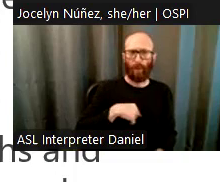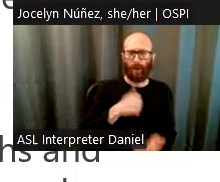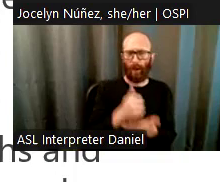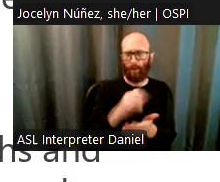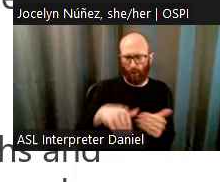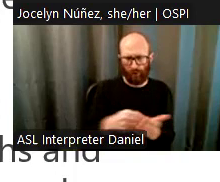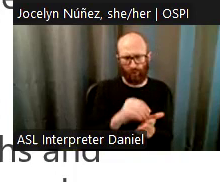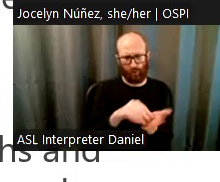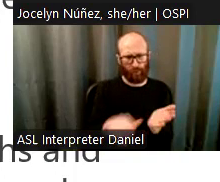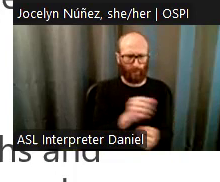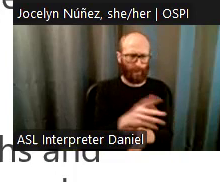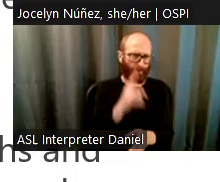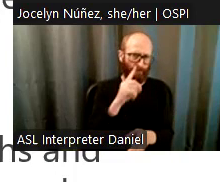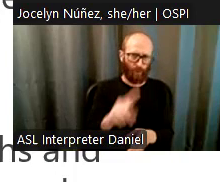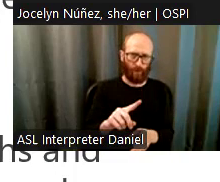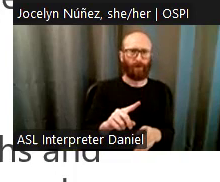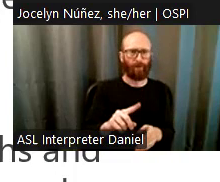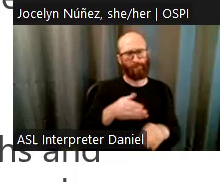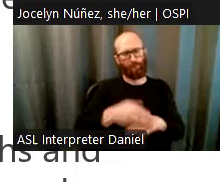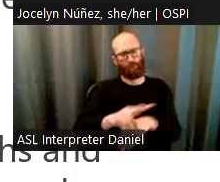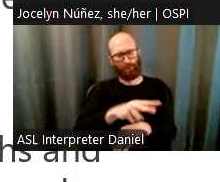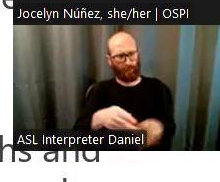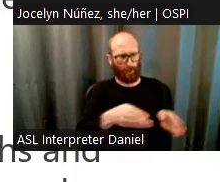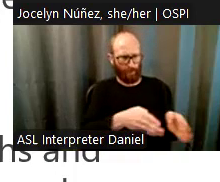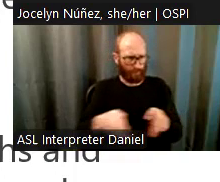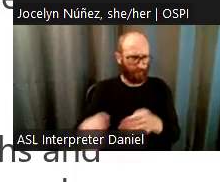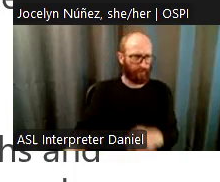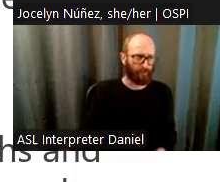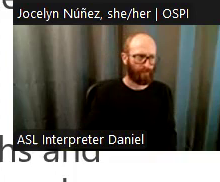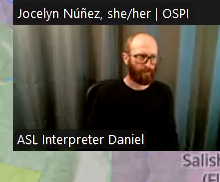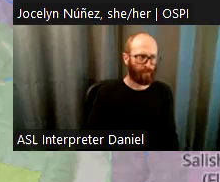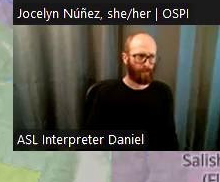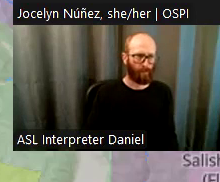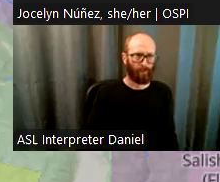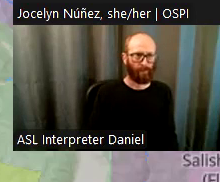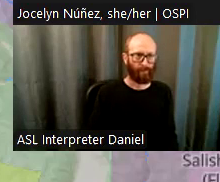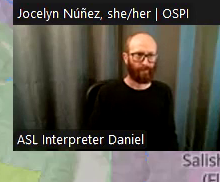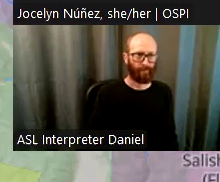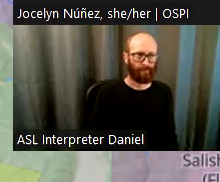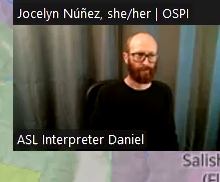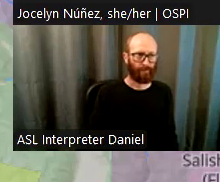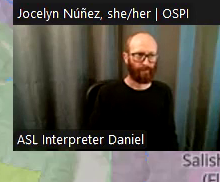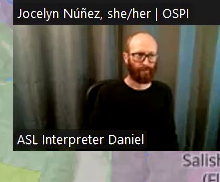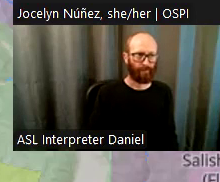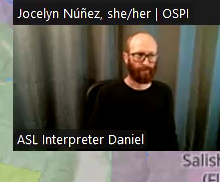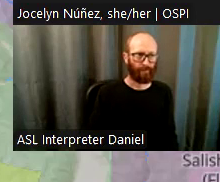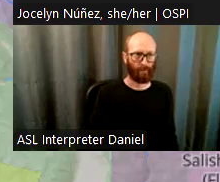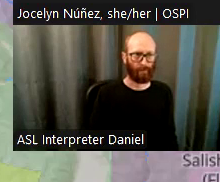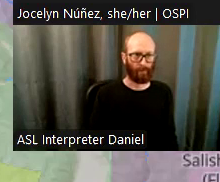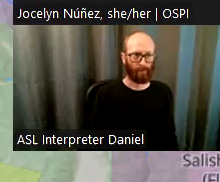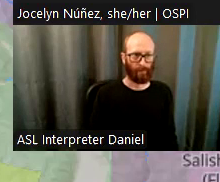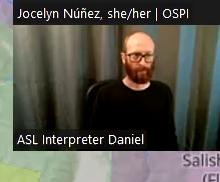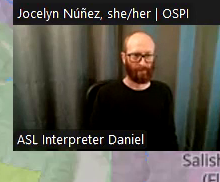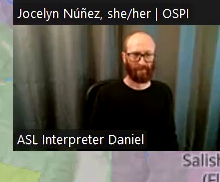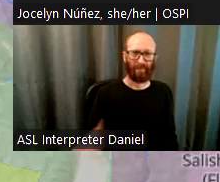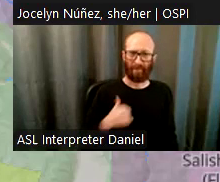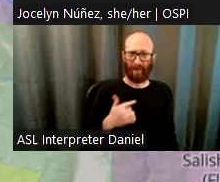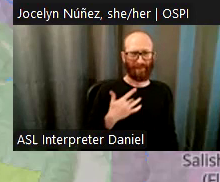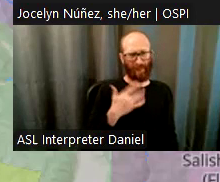careers and Civic engagement. I feel really lucky to live here. Fall in the Pacific